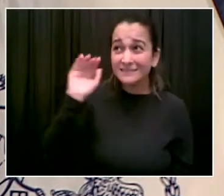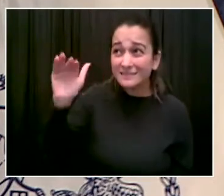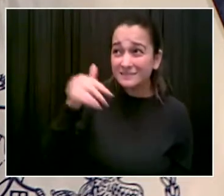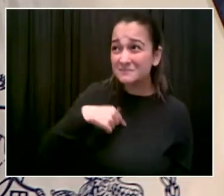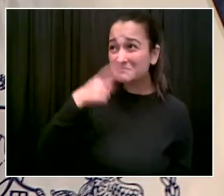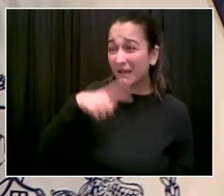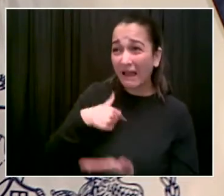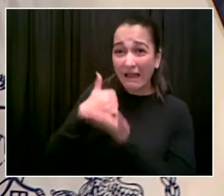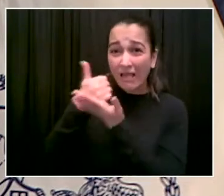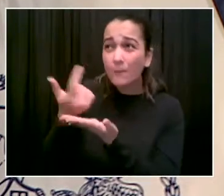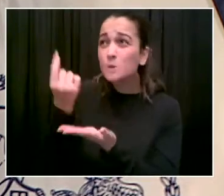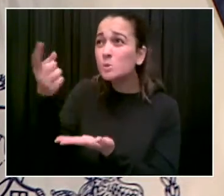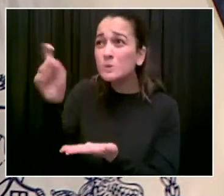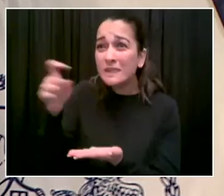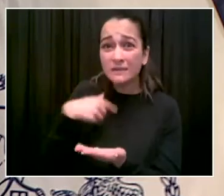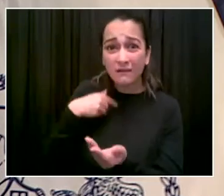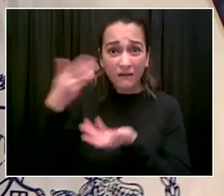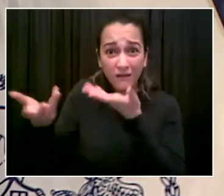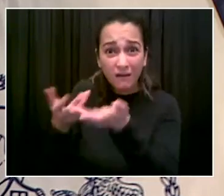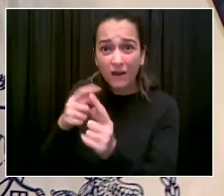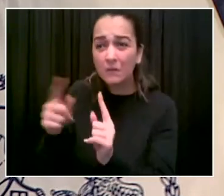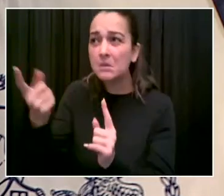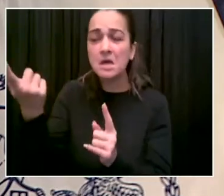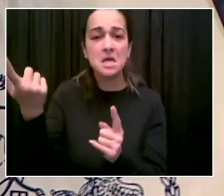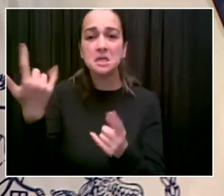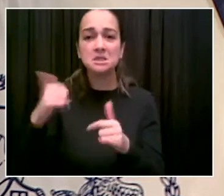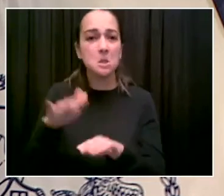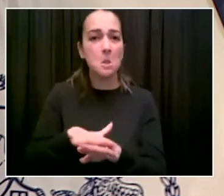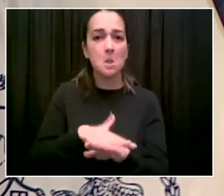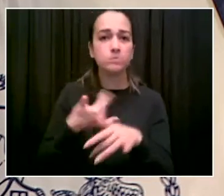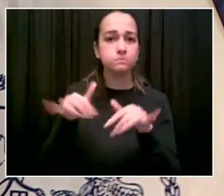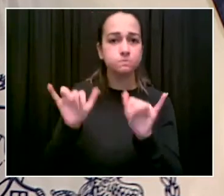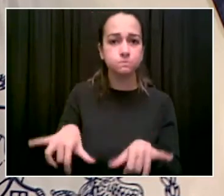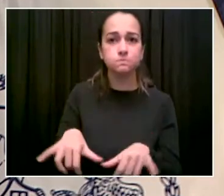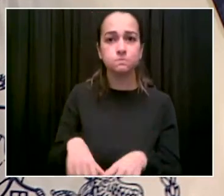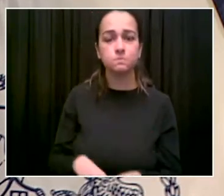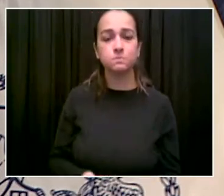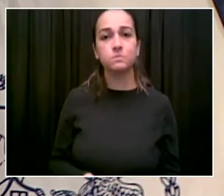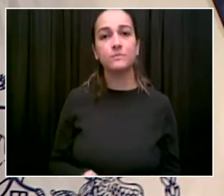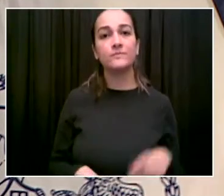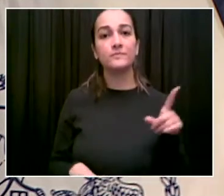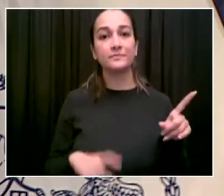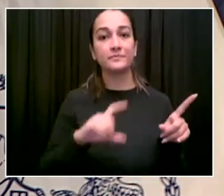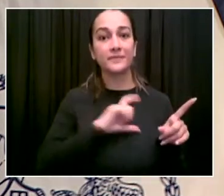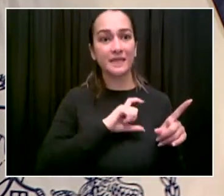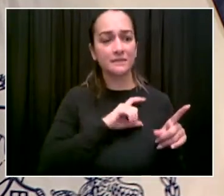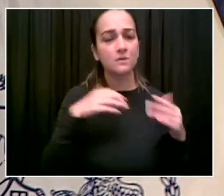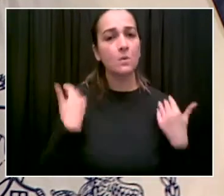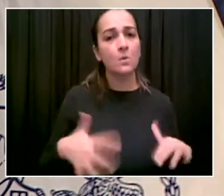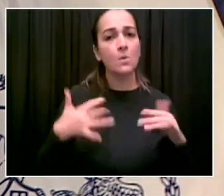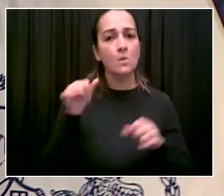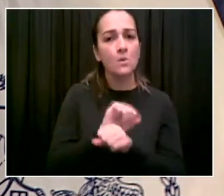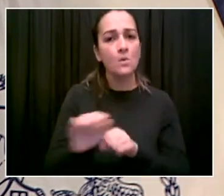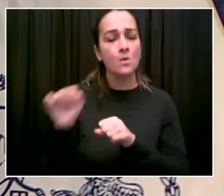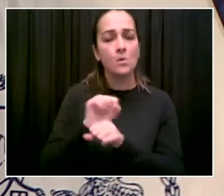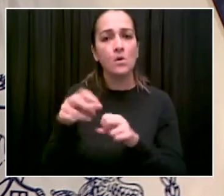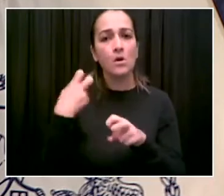AGAIN, WE WILL DO WHAT WE CAN. THE NUMBER ONE PROBLEM WE ARE